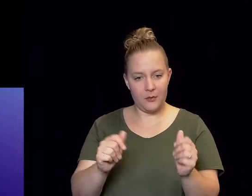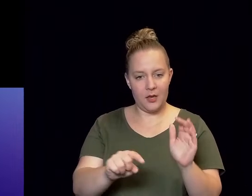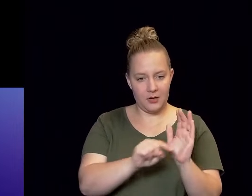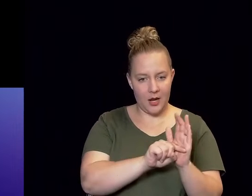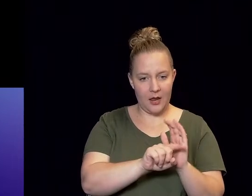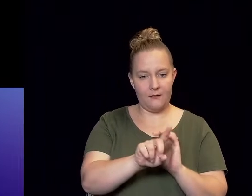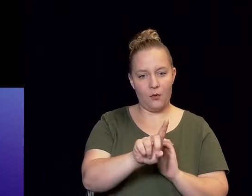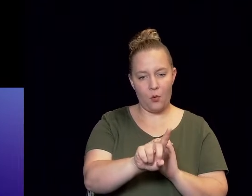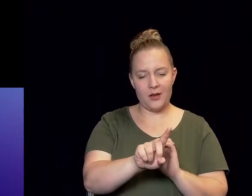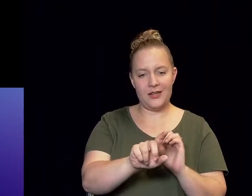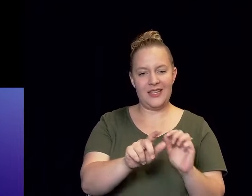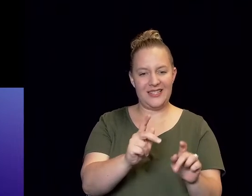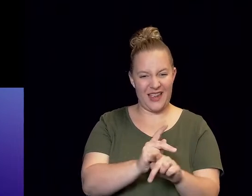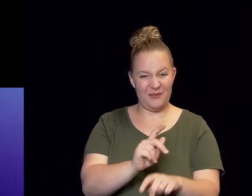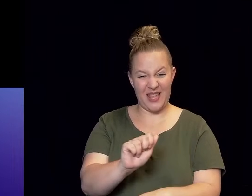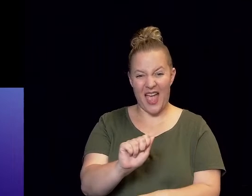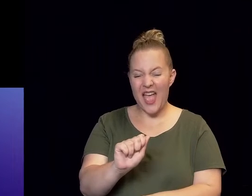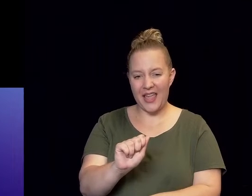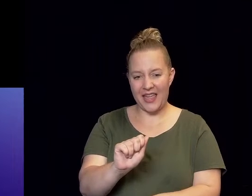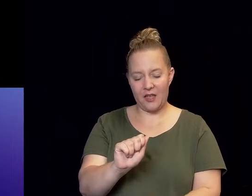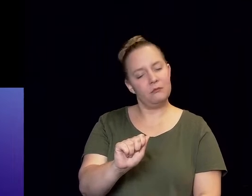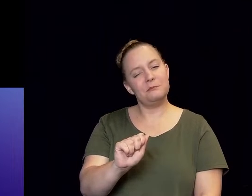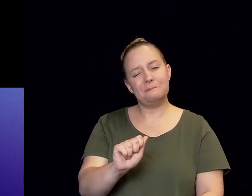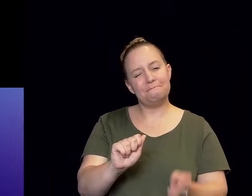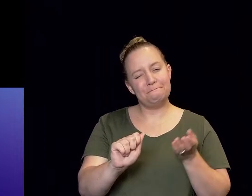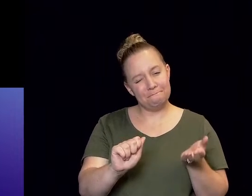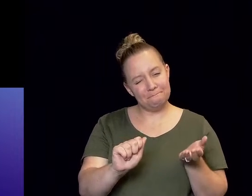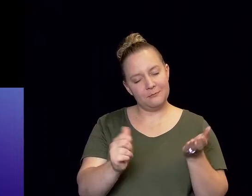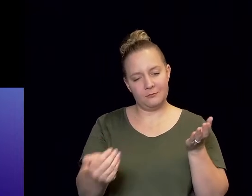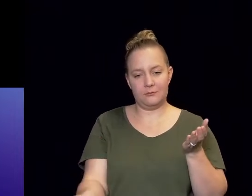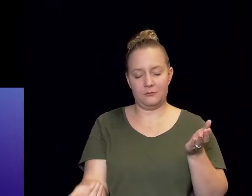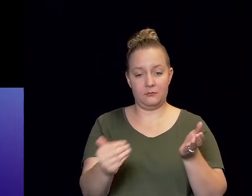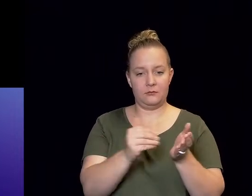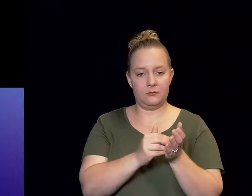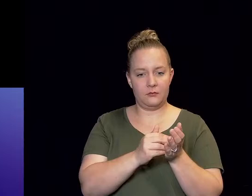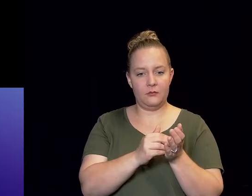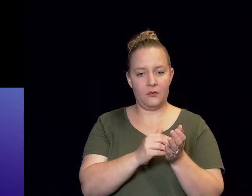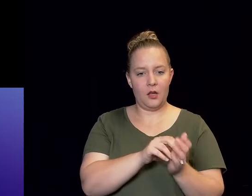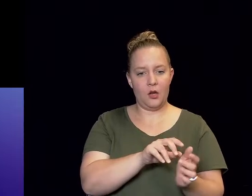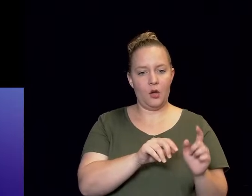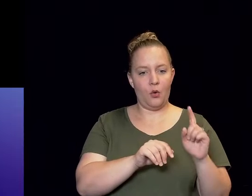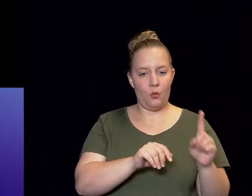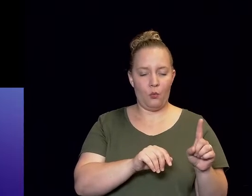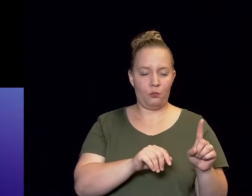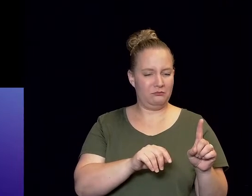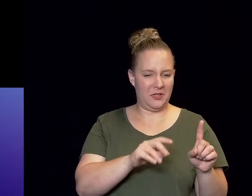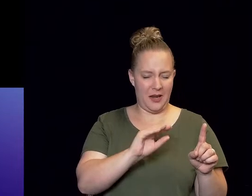times a. Again, one's a number and one's a variable so I'm just gonna smush them together.